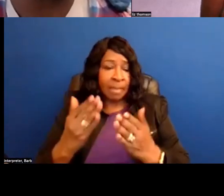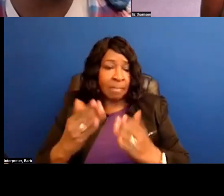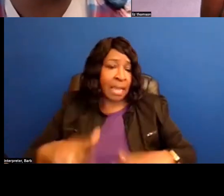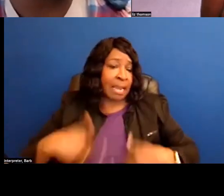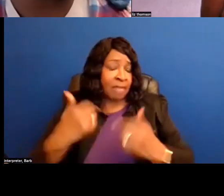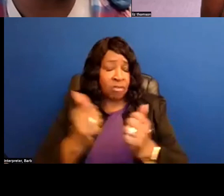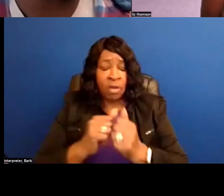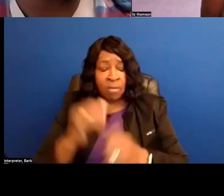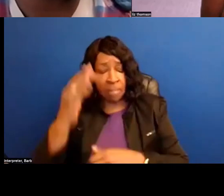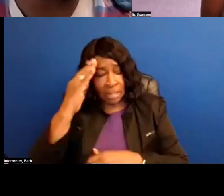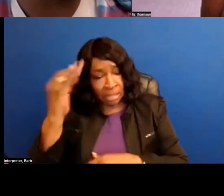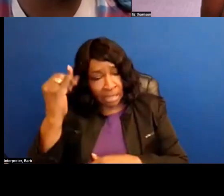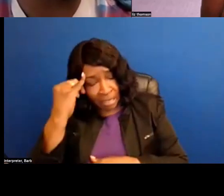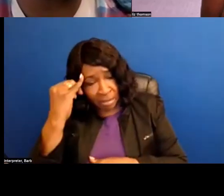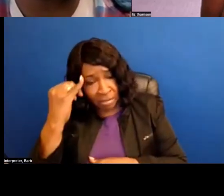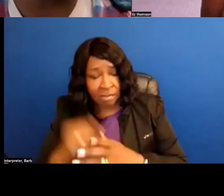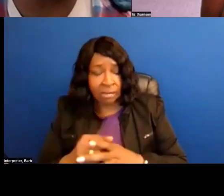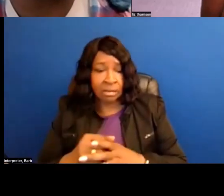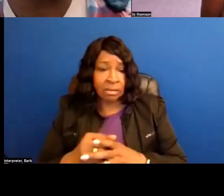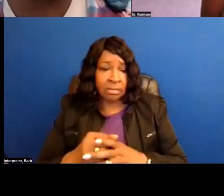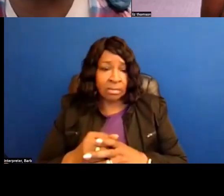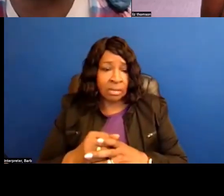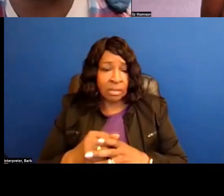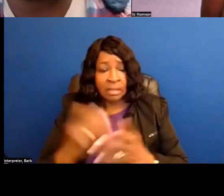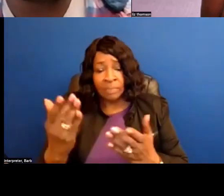madness, psychiatric disability too?